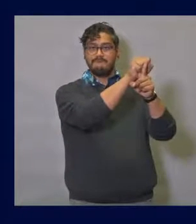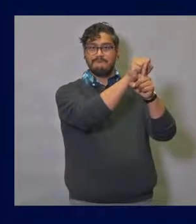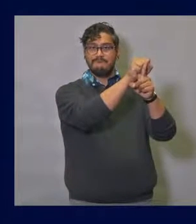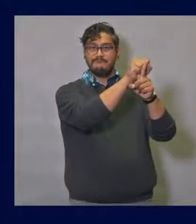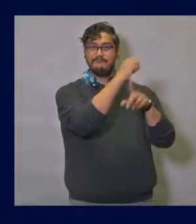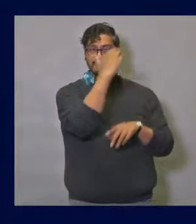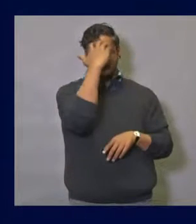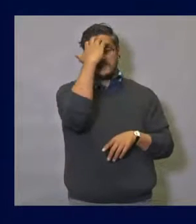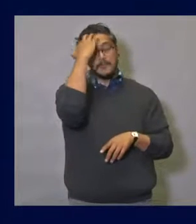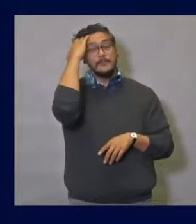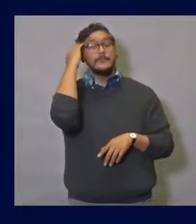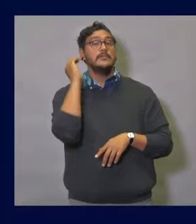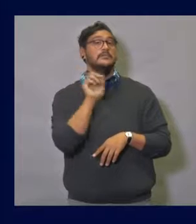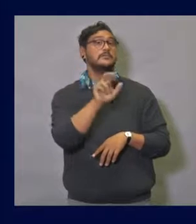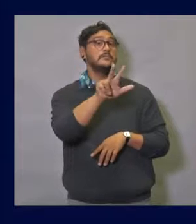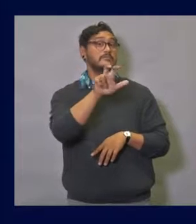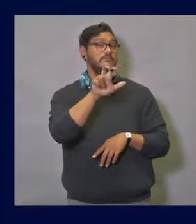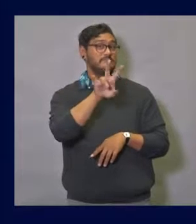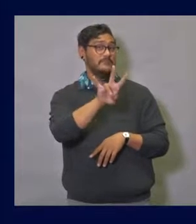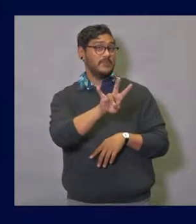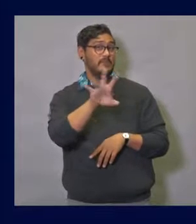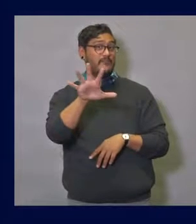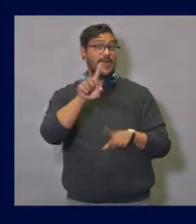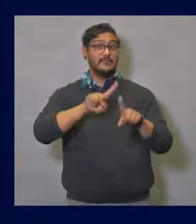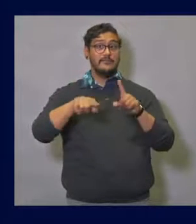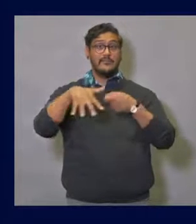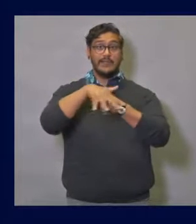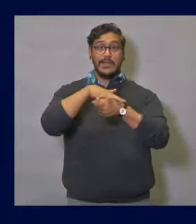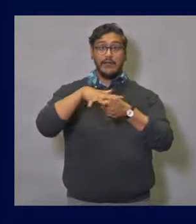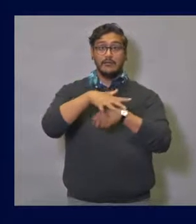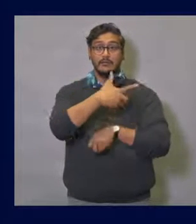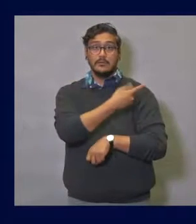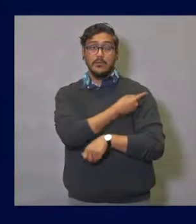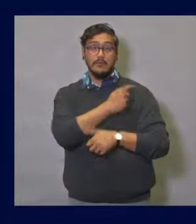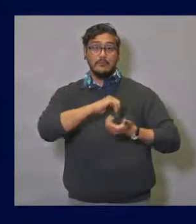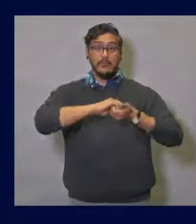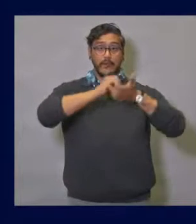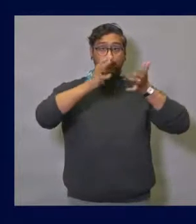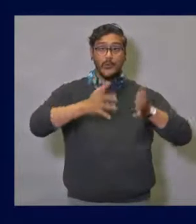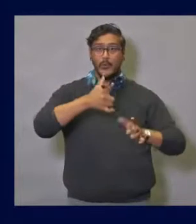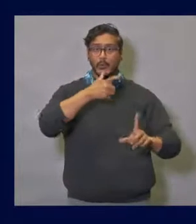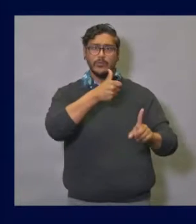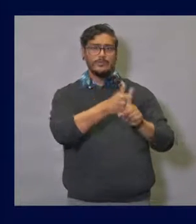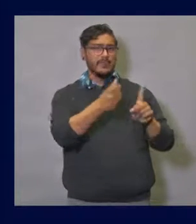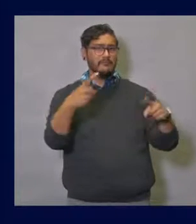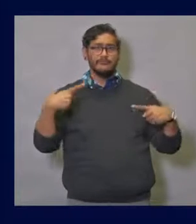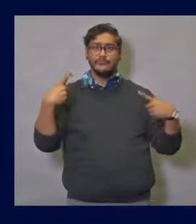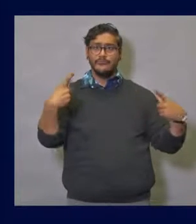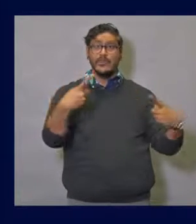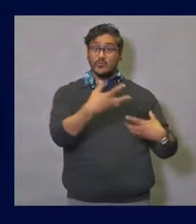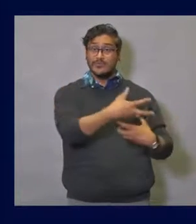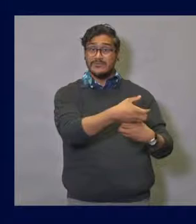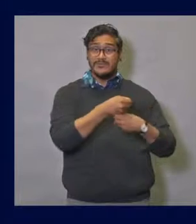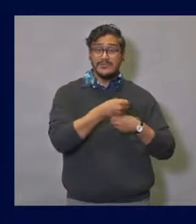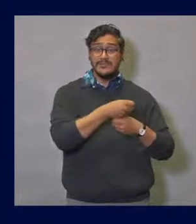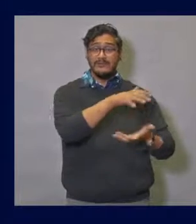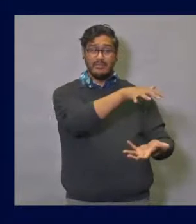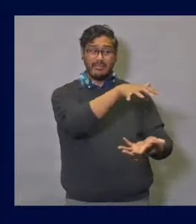ACHIEVE OUR GOALS.